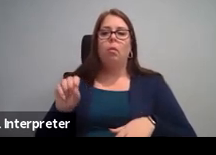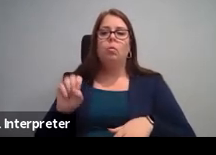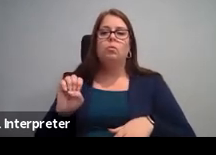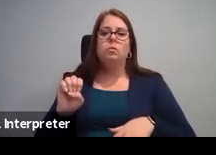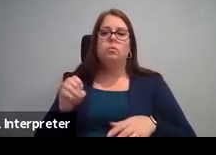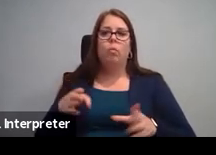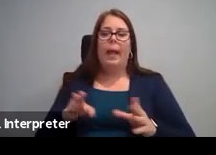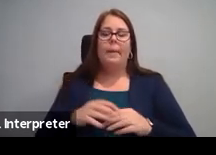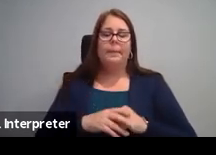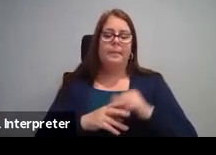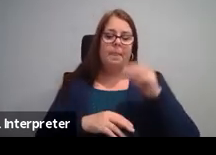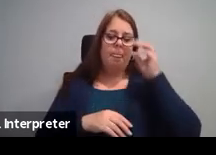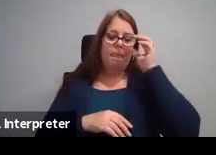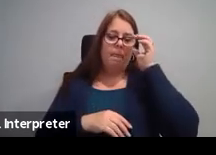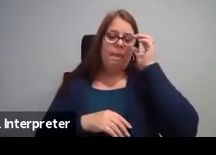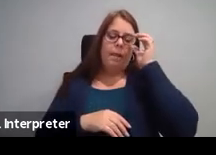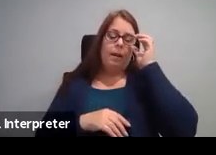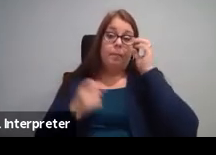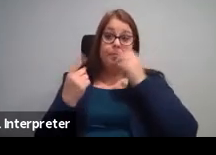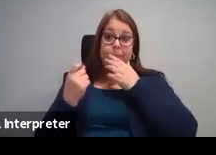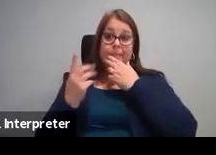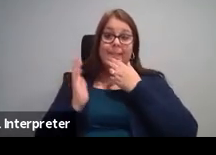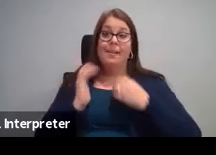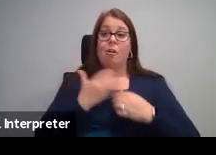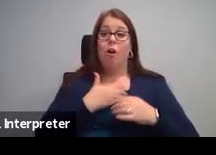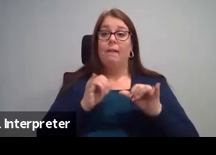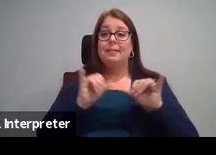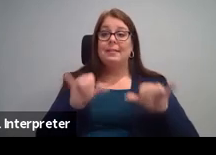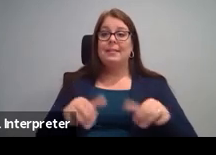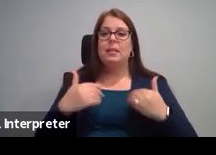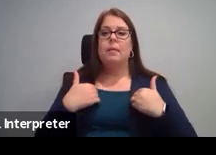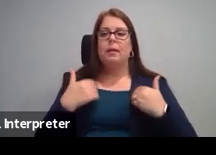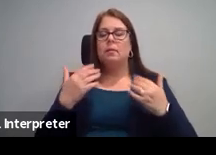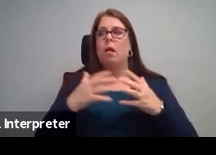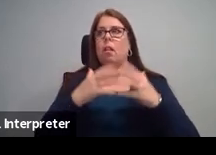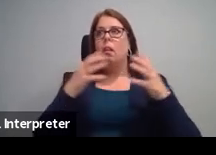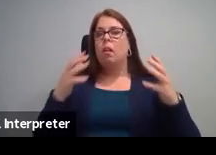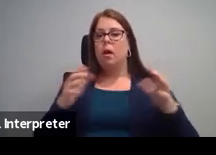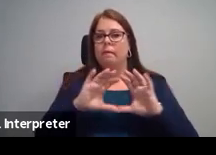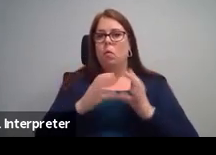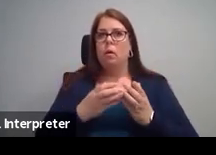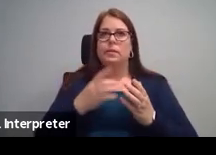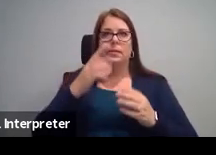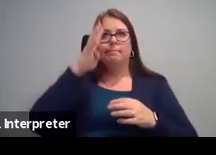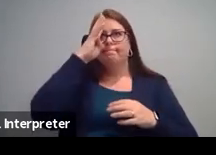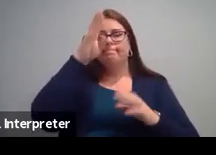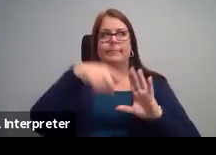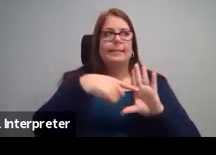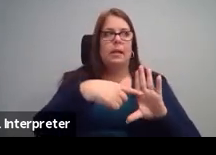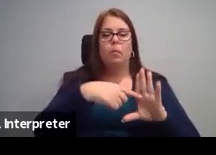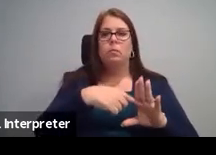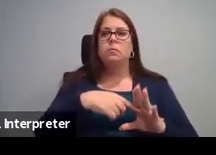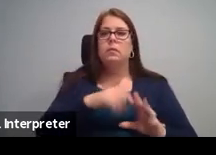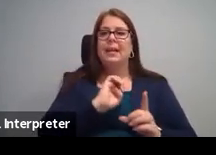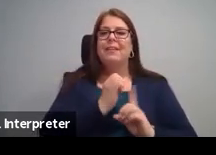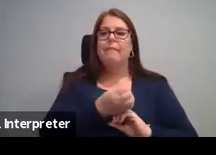Laurie Arnold: We have in our system a lot of courses and like let's say an environmental science course that a teacher in a district put together but it lived in our